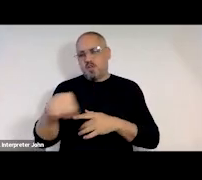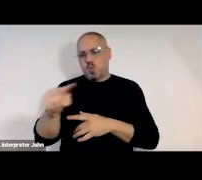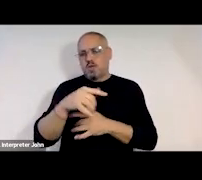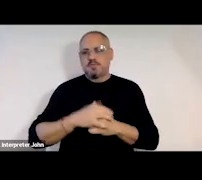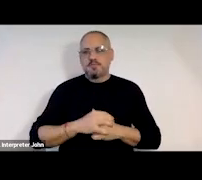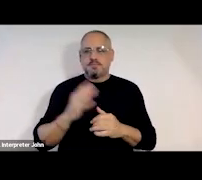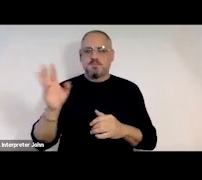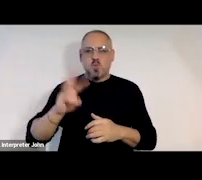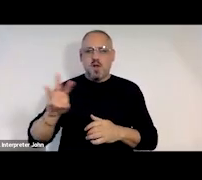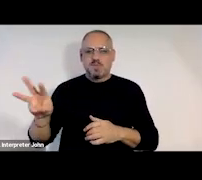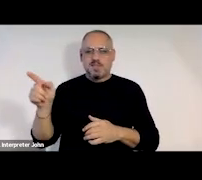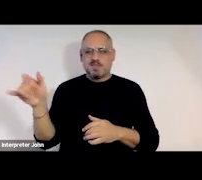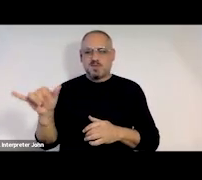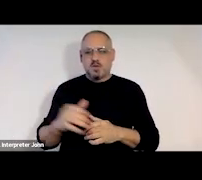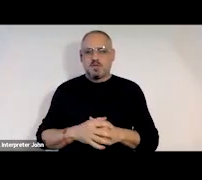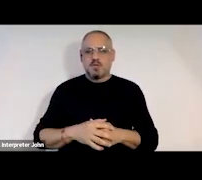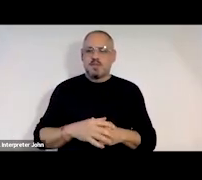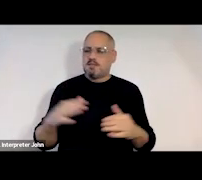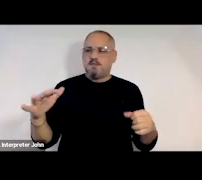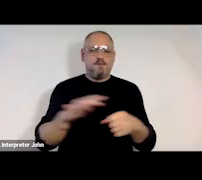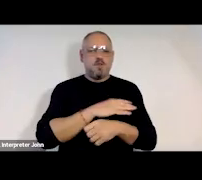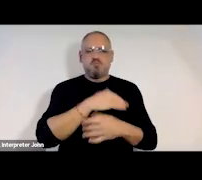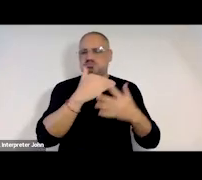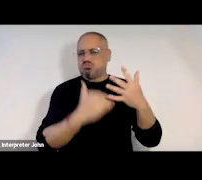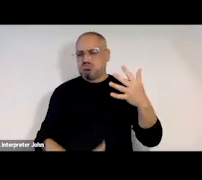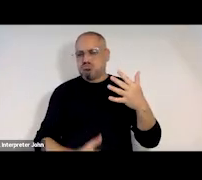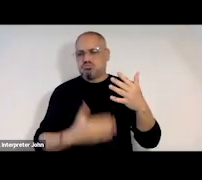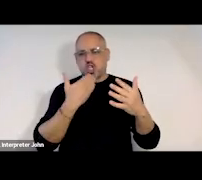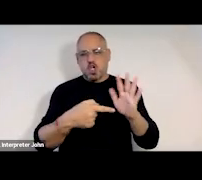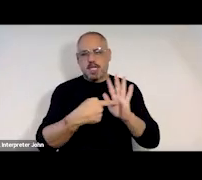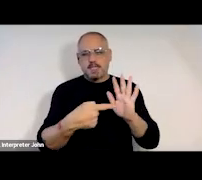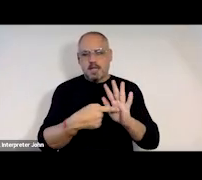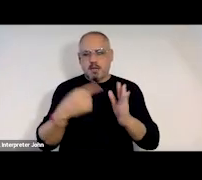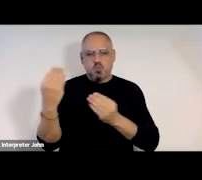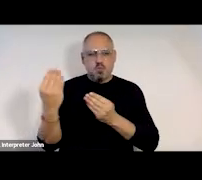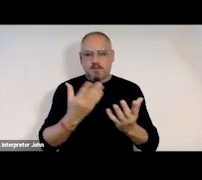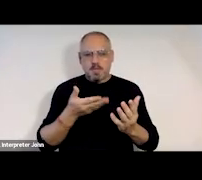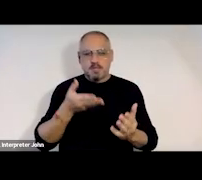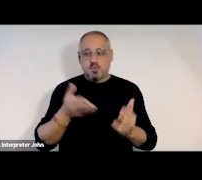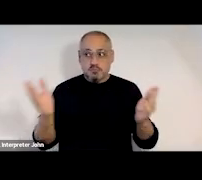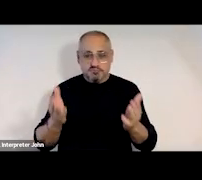on our website as well. It's chockfull of great examples and information we encourage you to review.